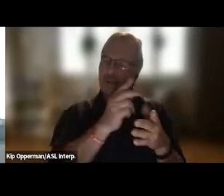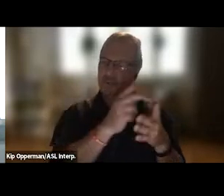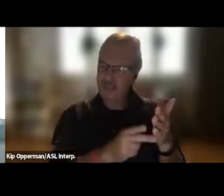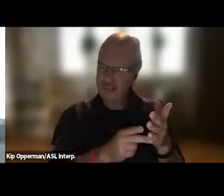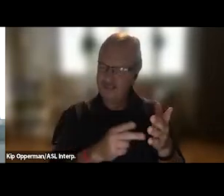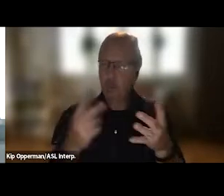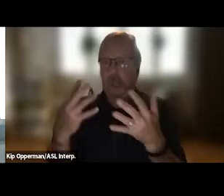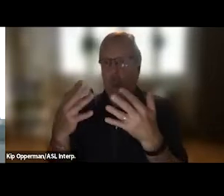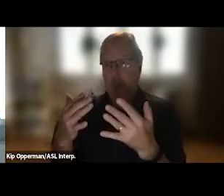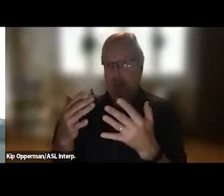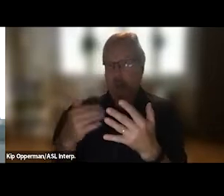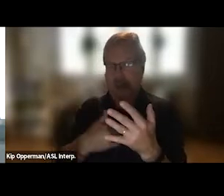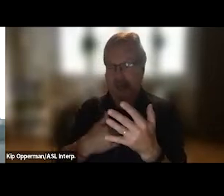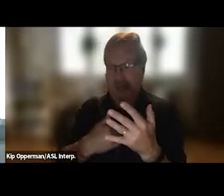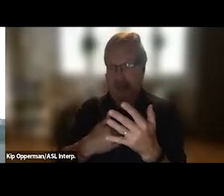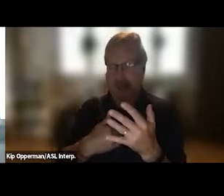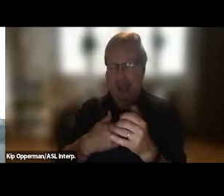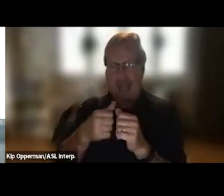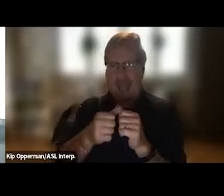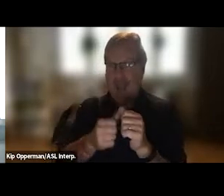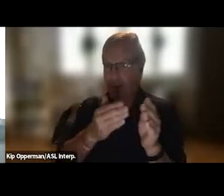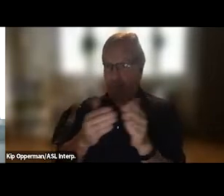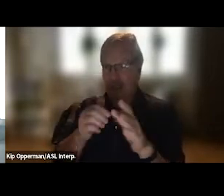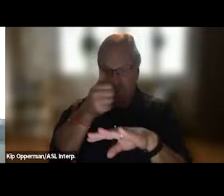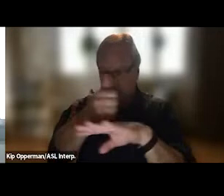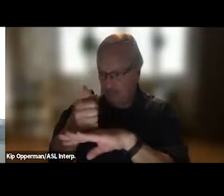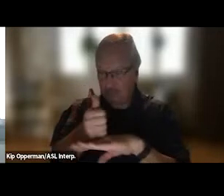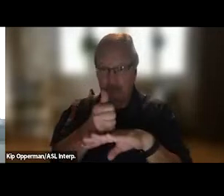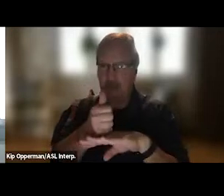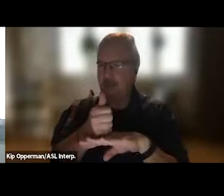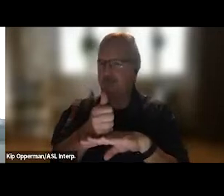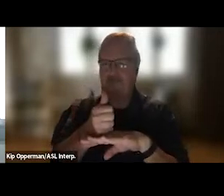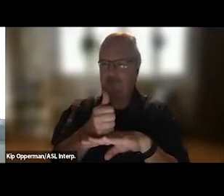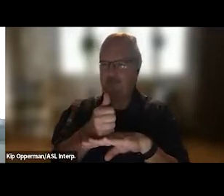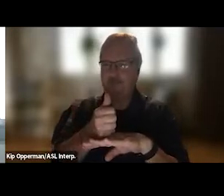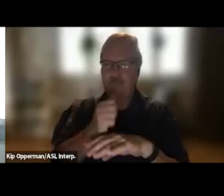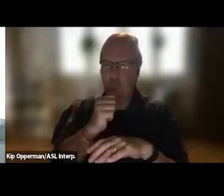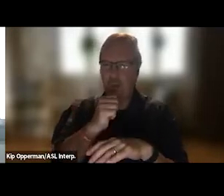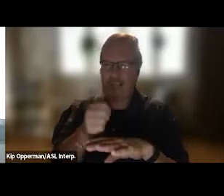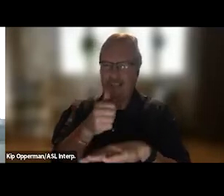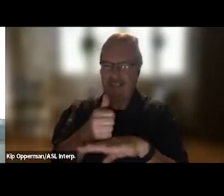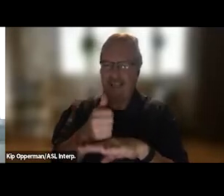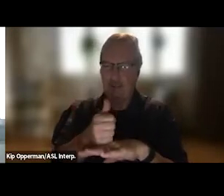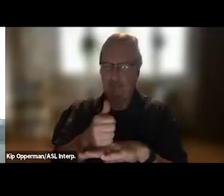until we had every thing in place, we wouldn't have even gotten as far as Vivitrol.